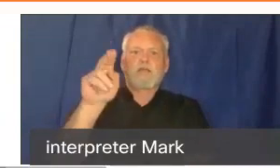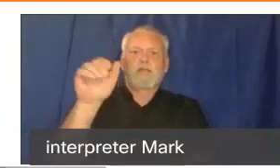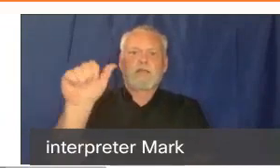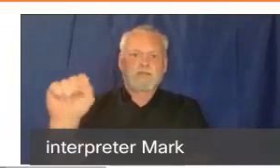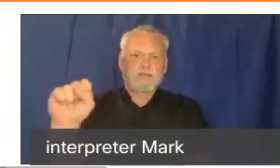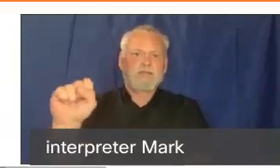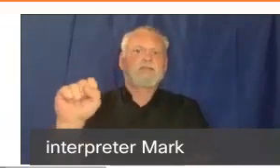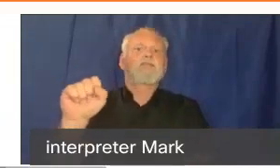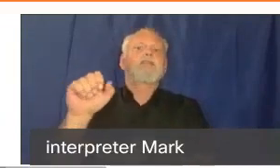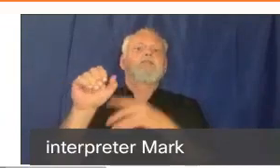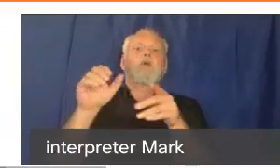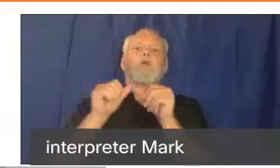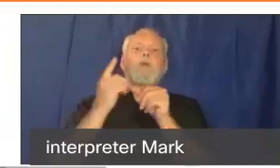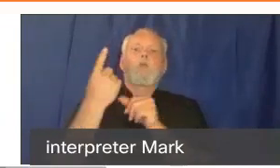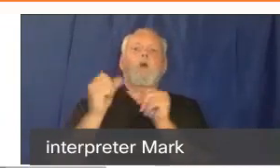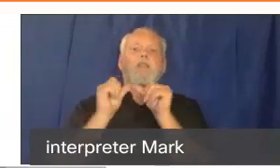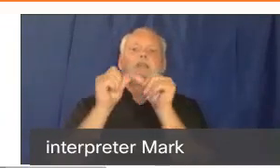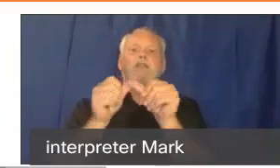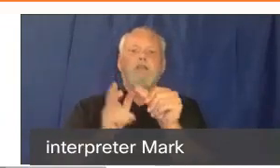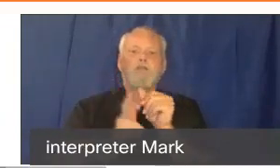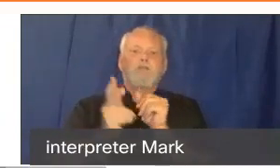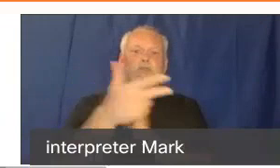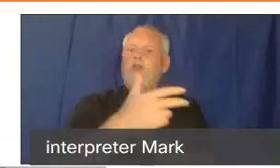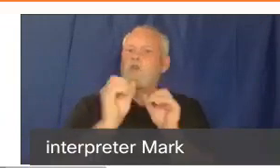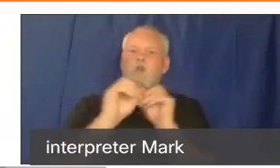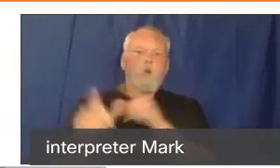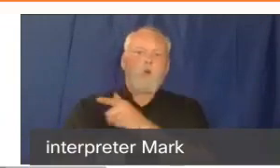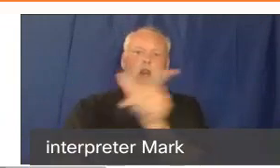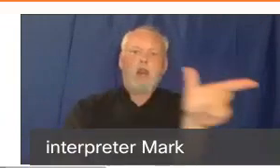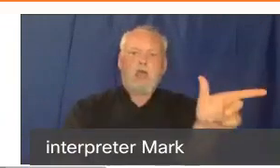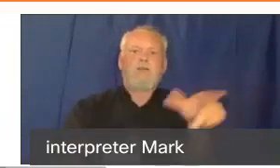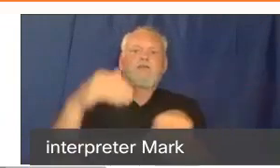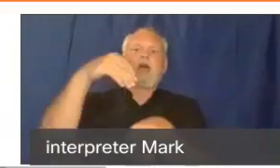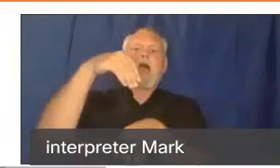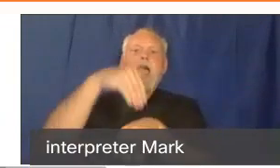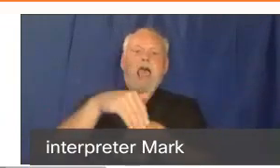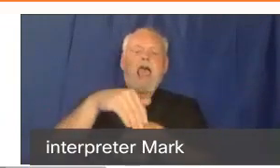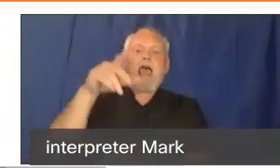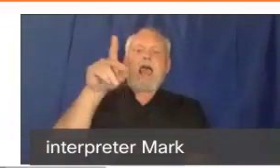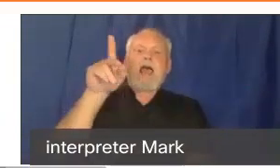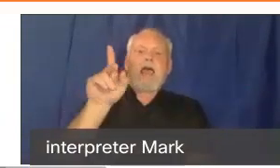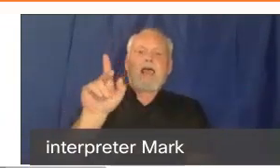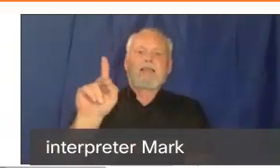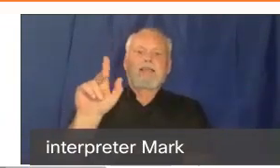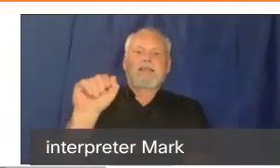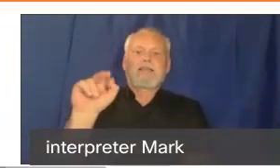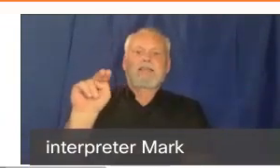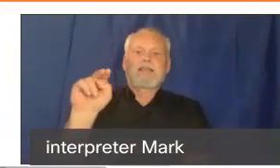And then there would be no left turns allowed. At Kansas Avenue in the South bound direction.